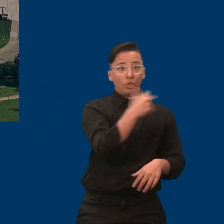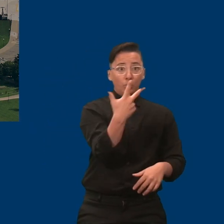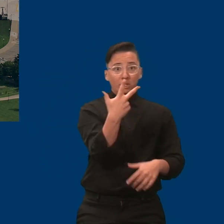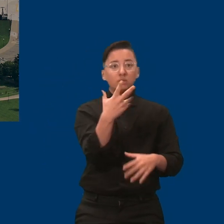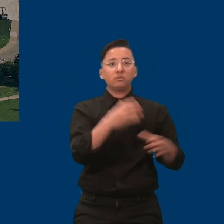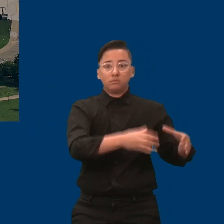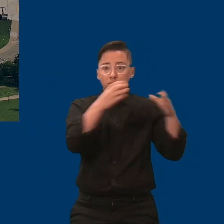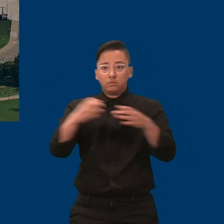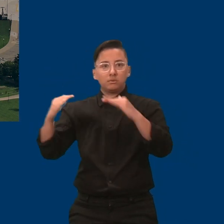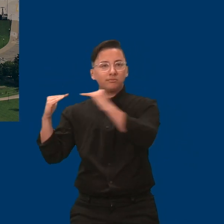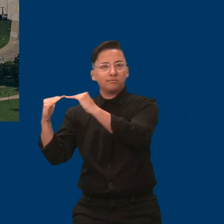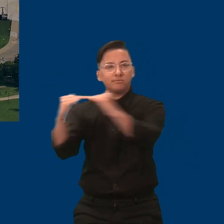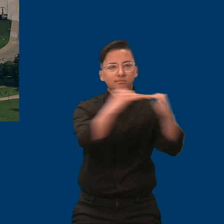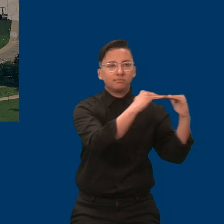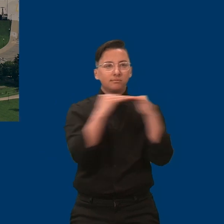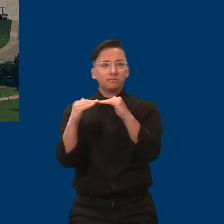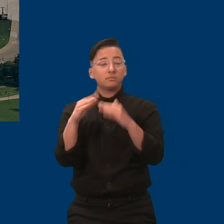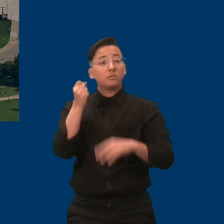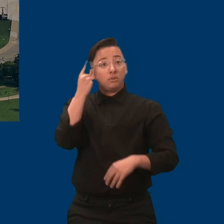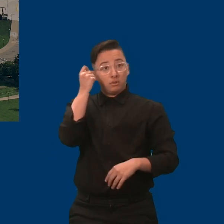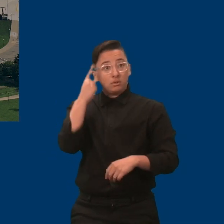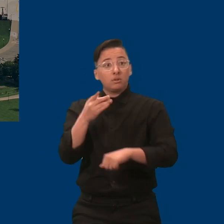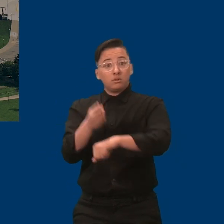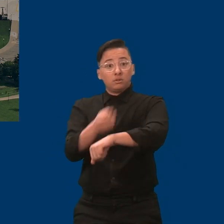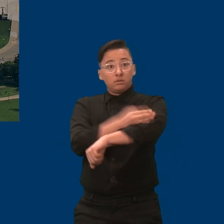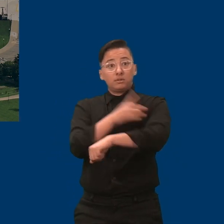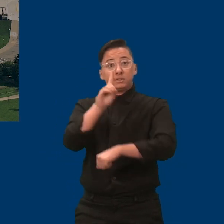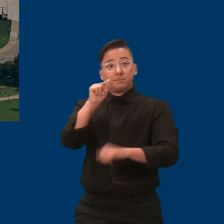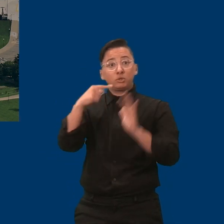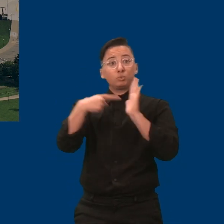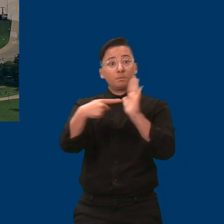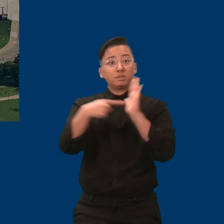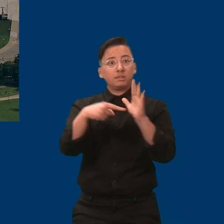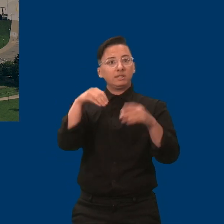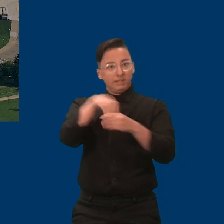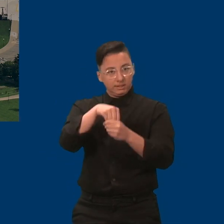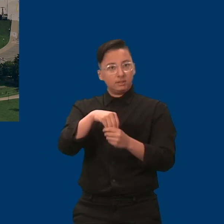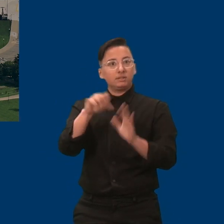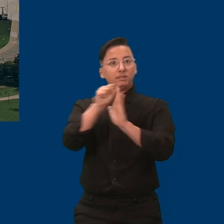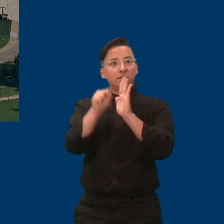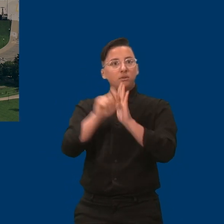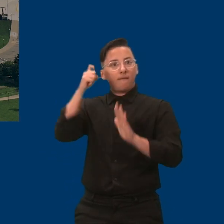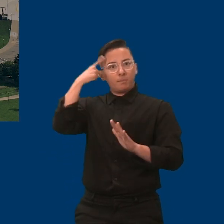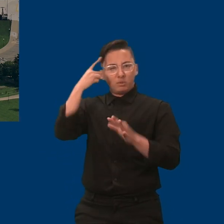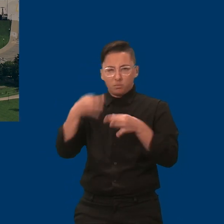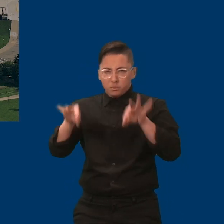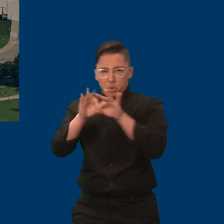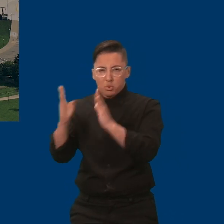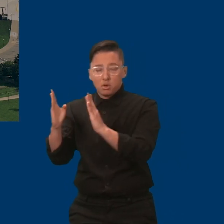in state government. Pillar two is improving the lives of Minnesotans with disabilities.